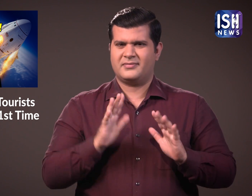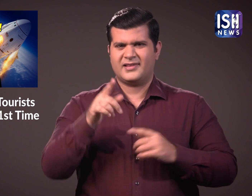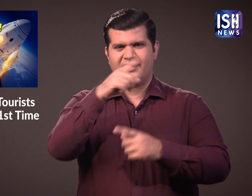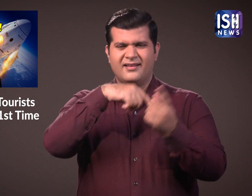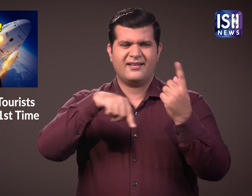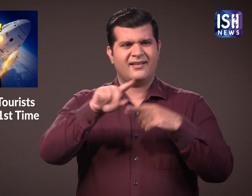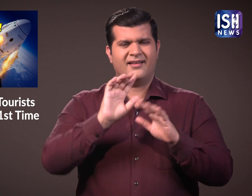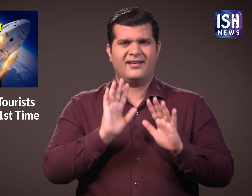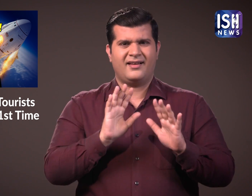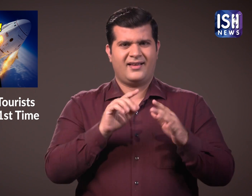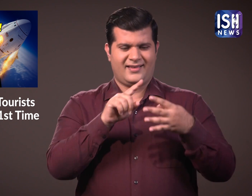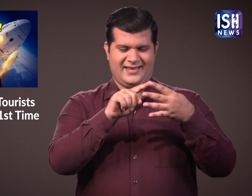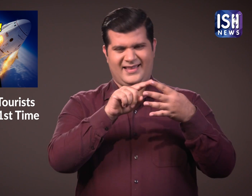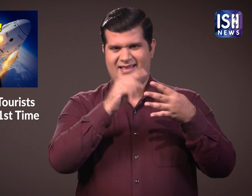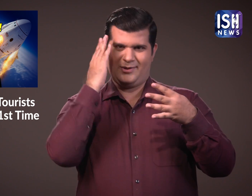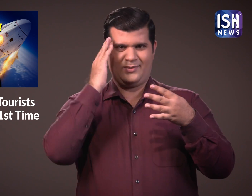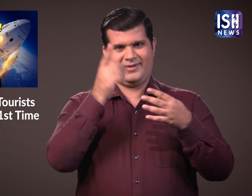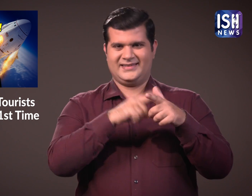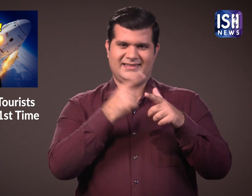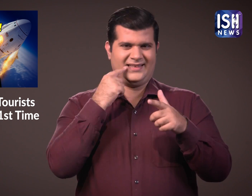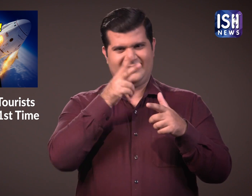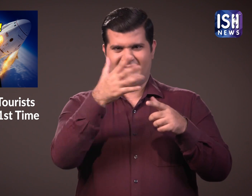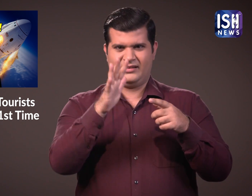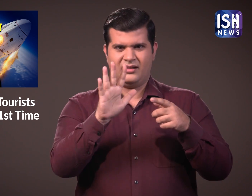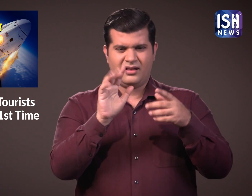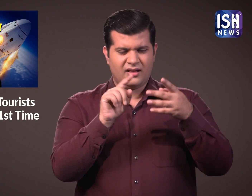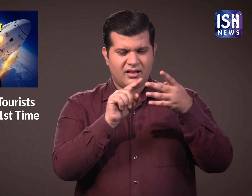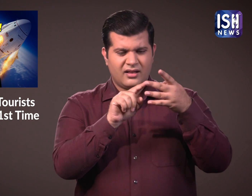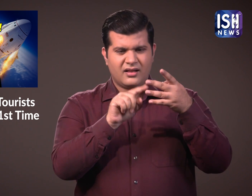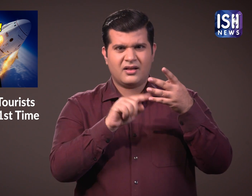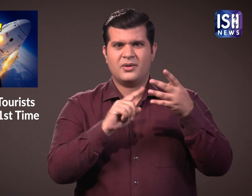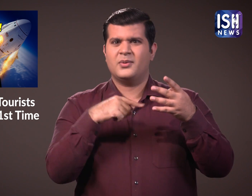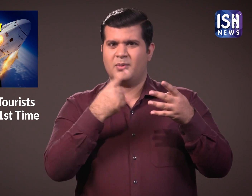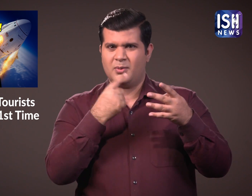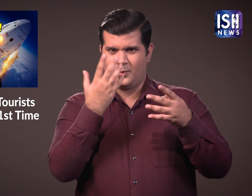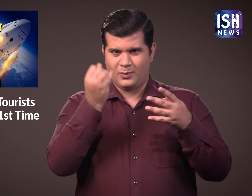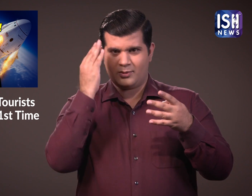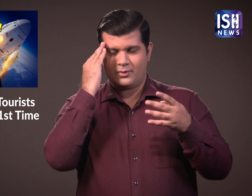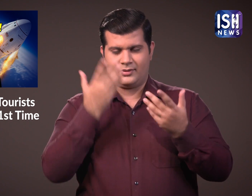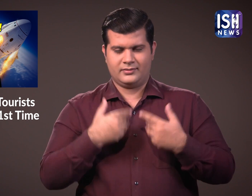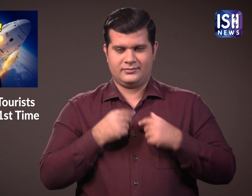Now you may wonder who the other 3 individuals are. Let me tell you.